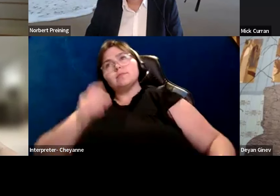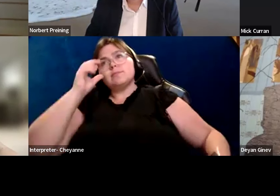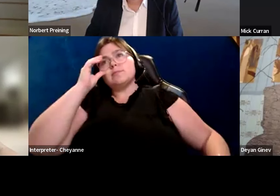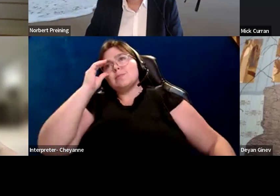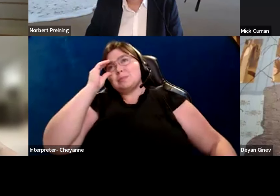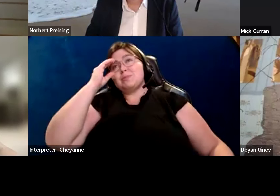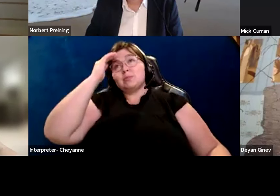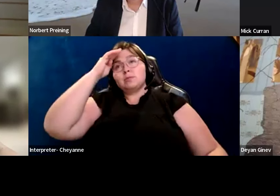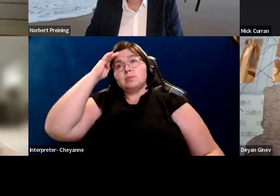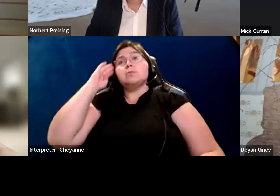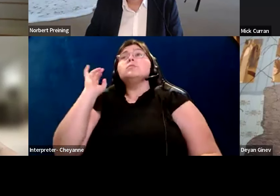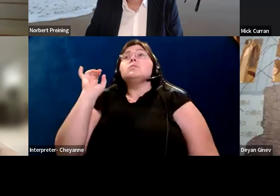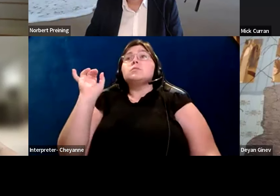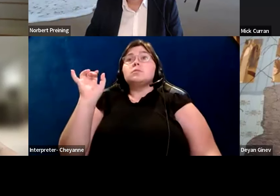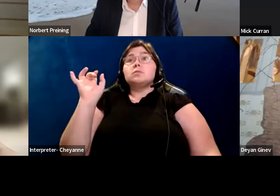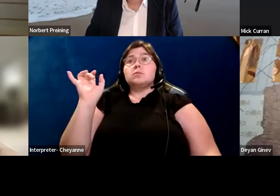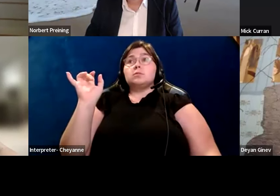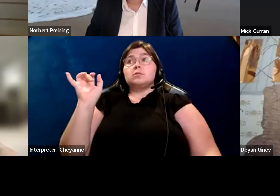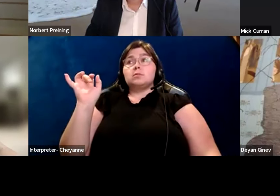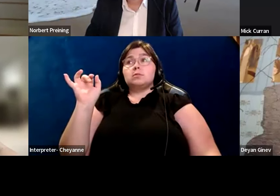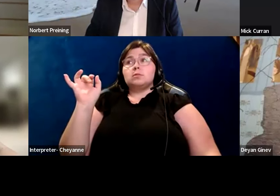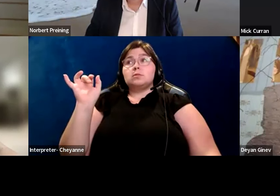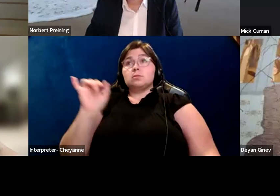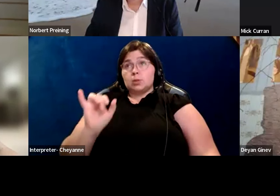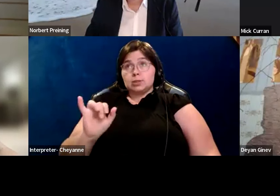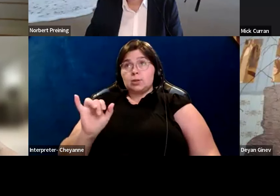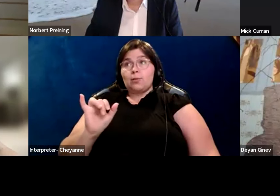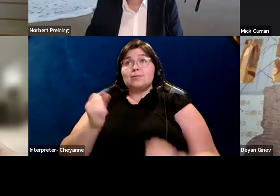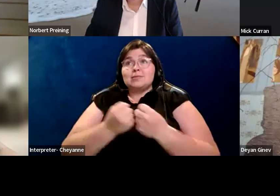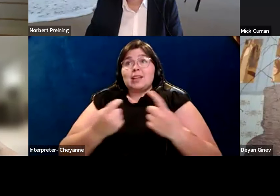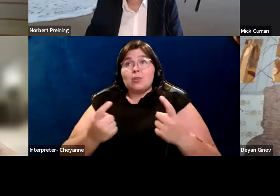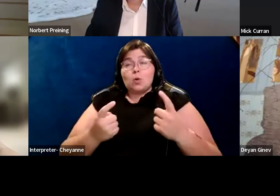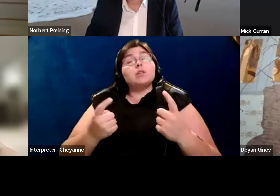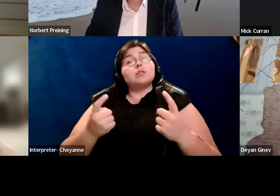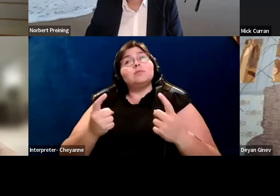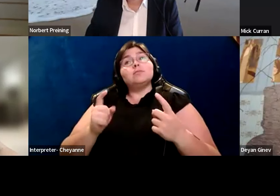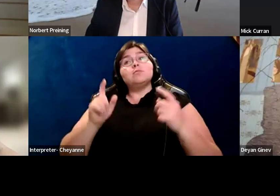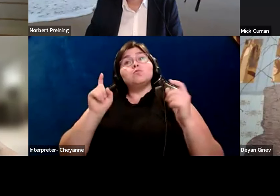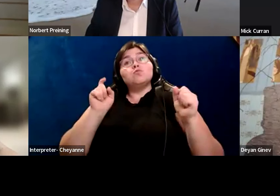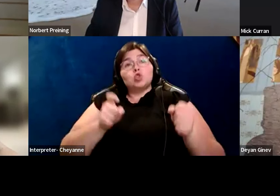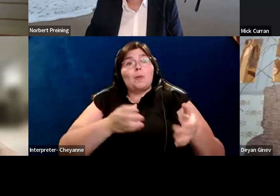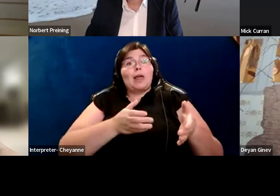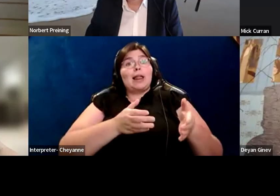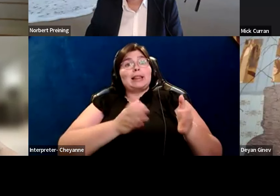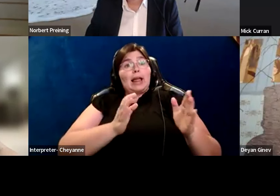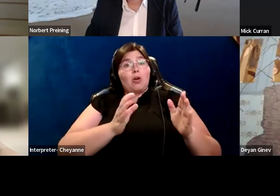But also, everyone should be allowed and be able to make a contribution to society.